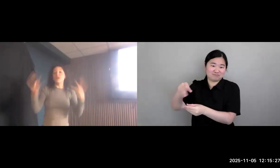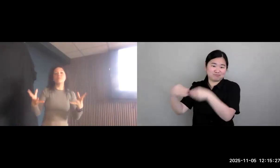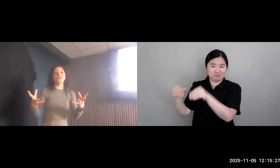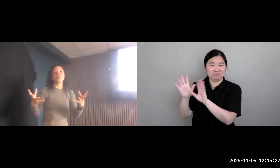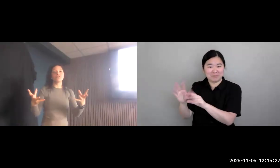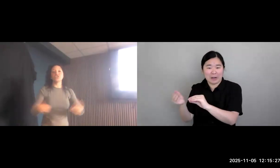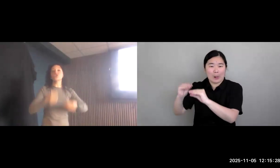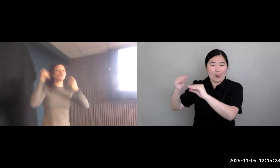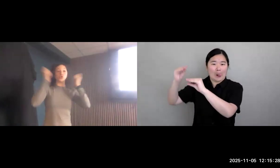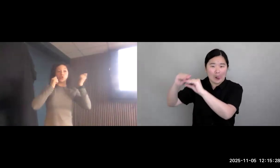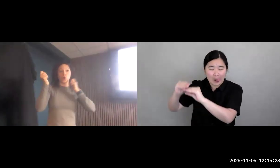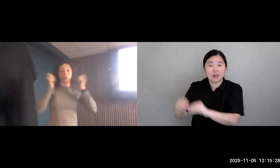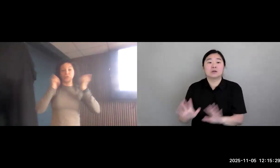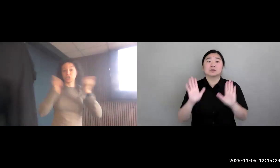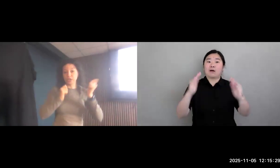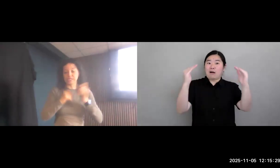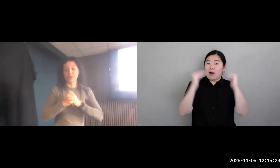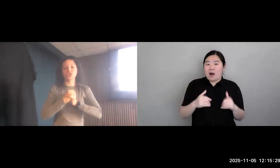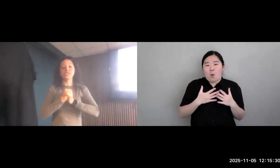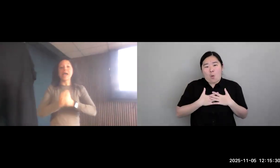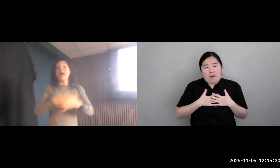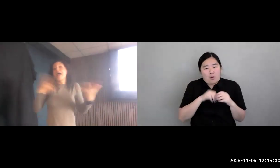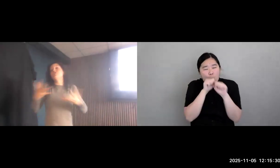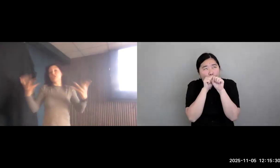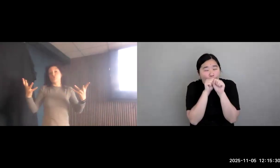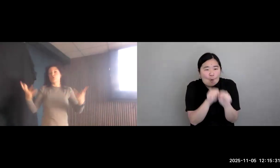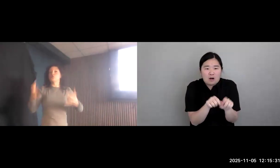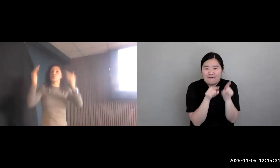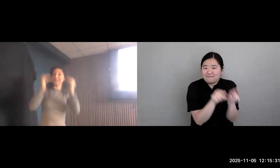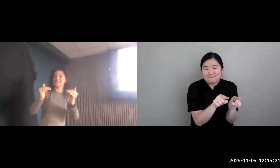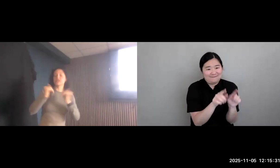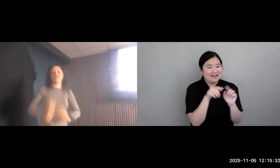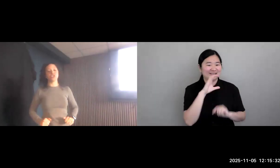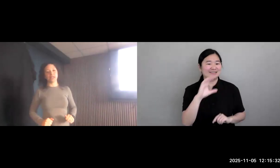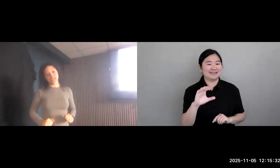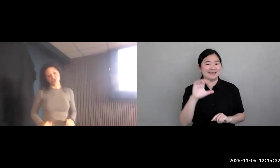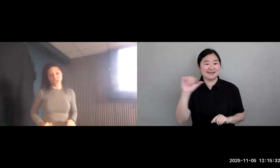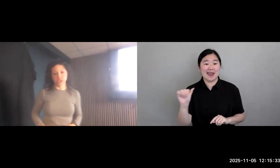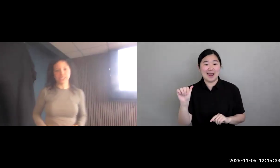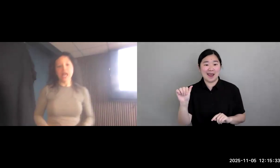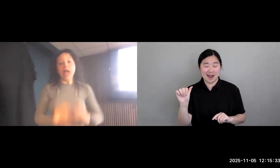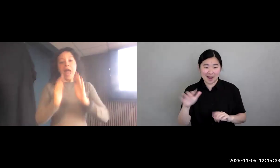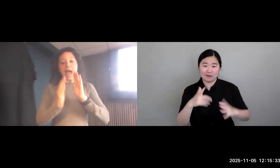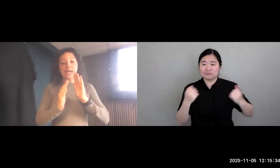Non-manual features, so facial expressions, and gestures, so less conventionalized gestures.